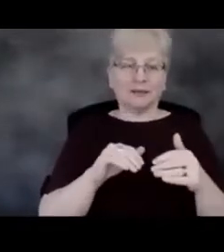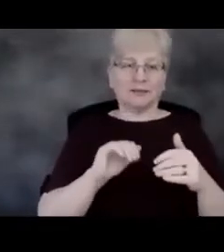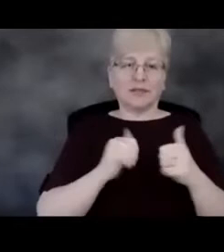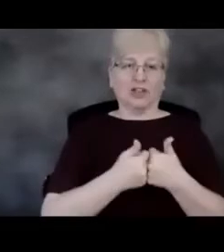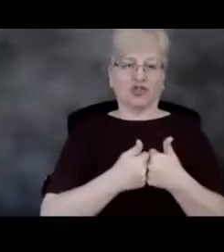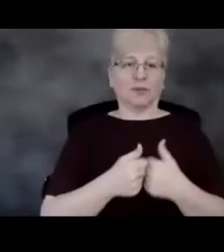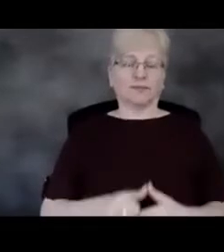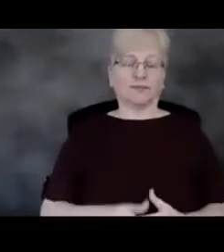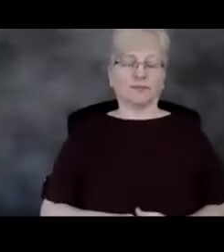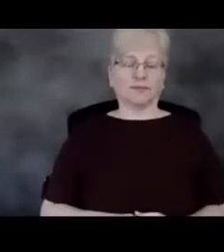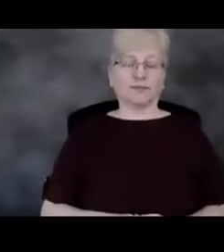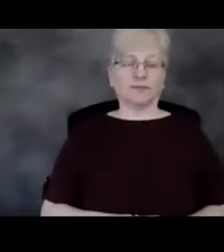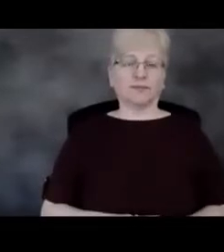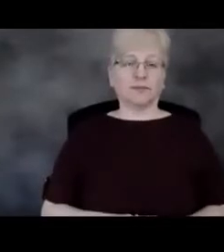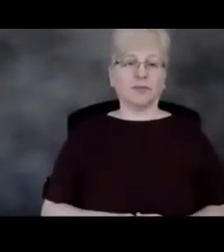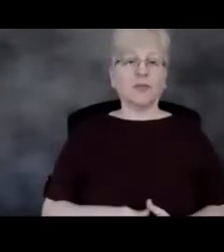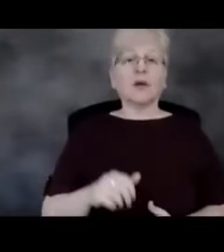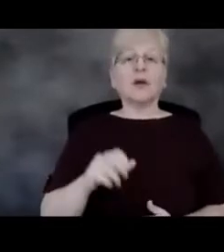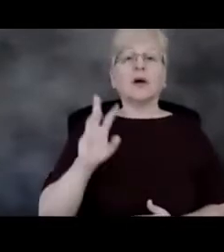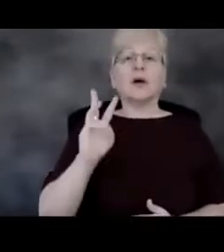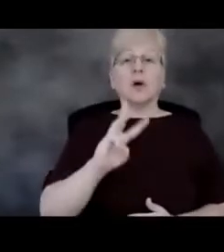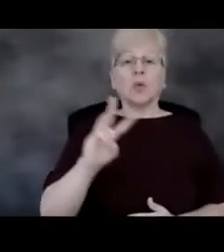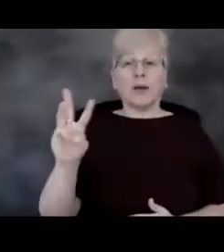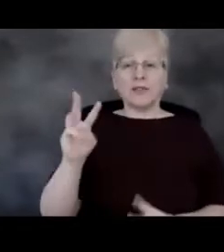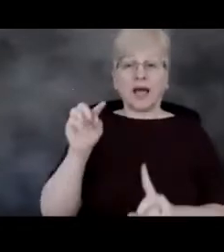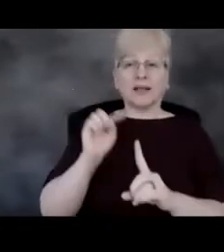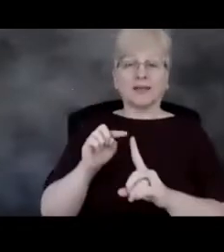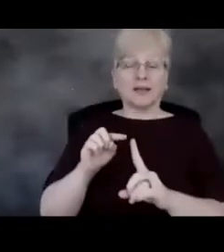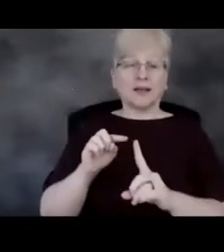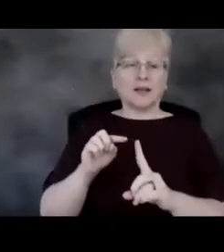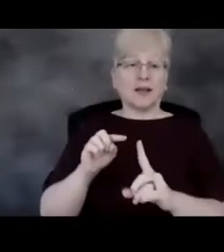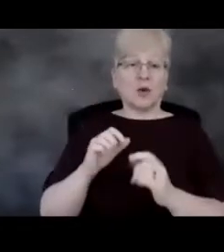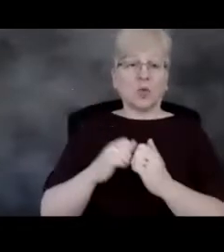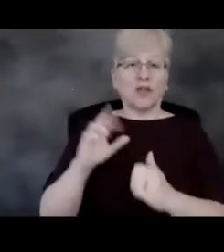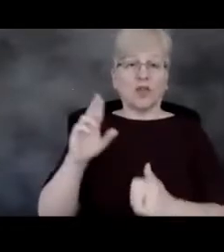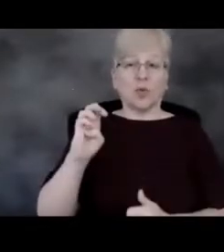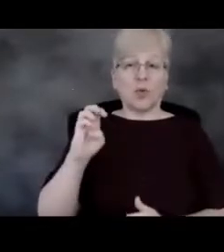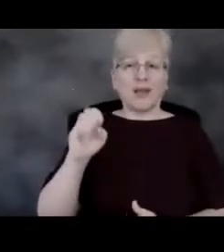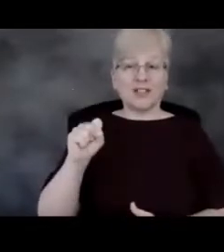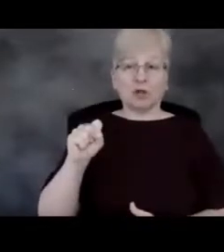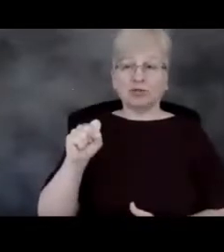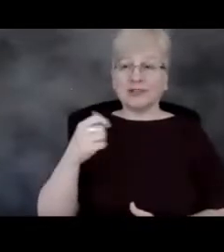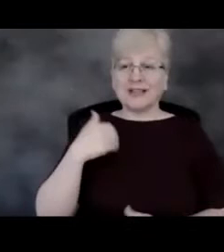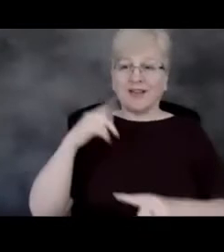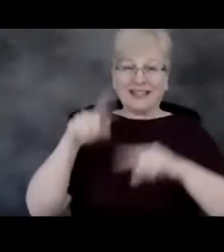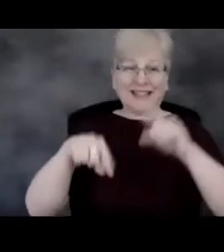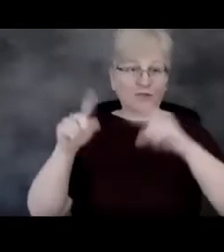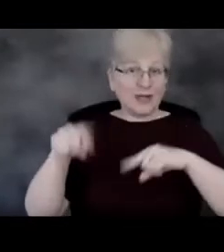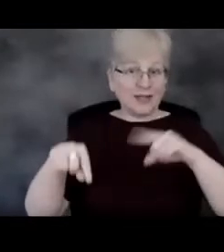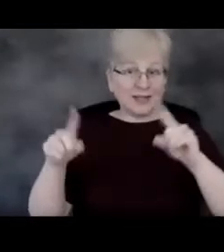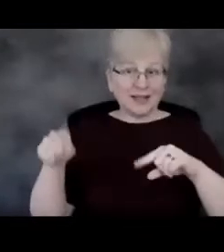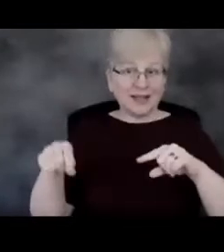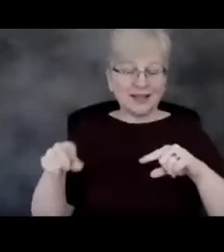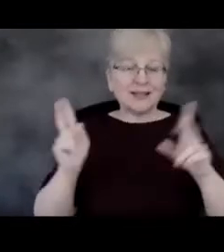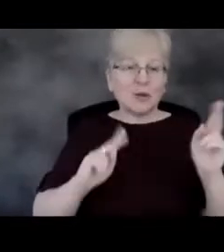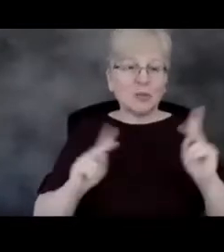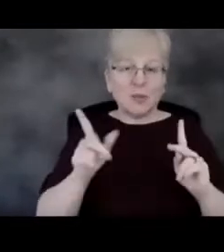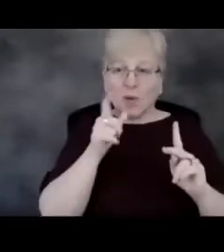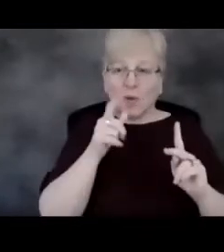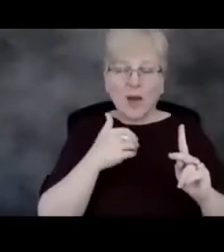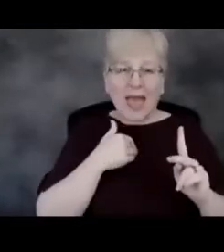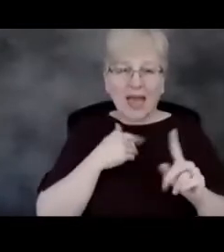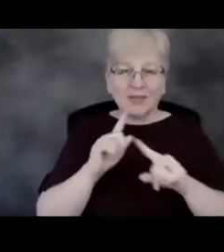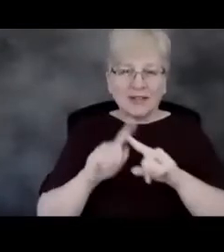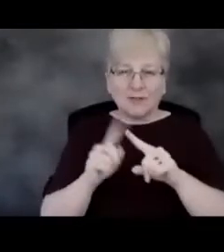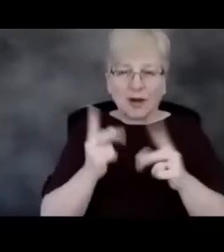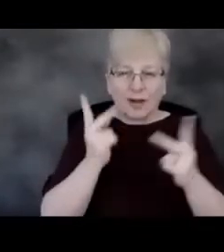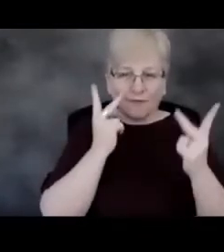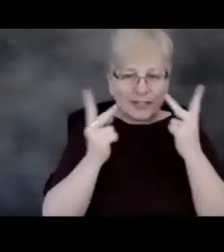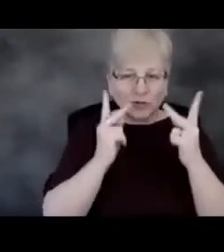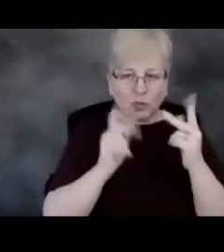on websites where resolution can vary for people with certain cognitive challenges to